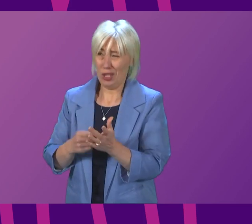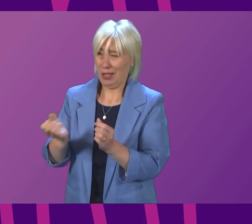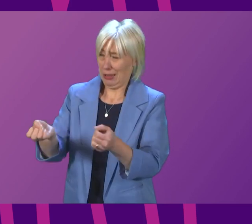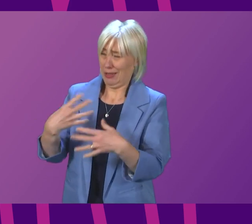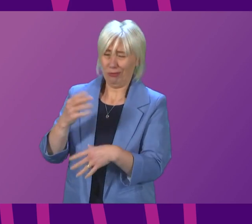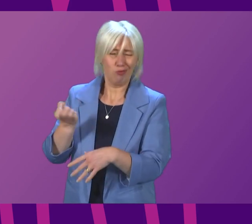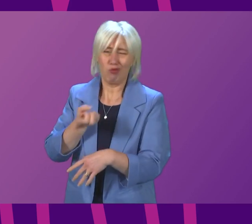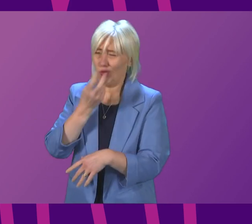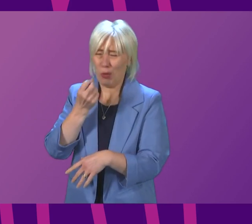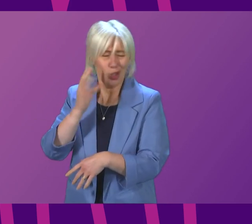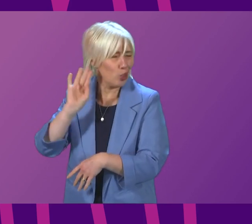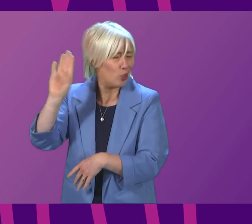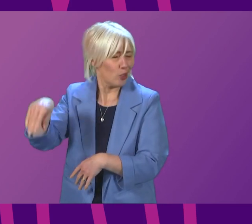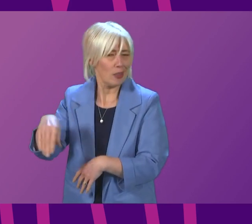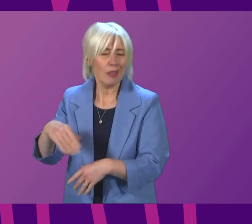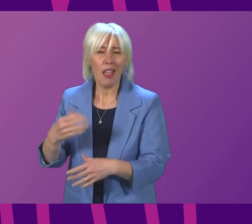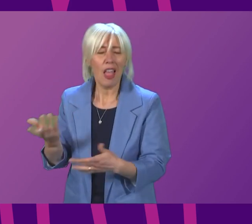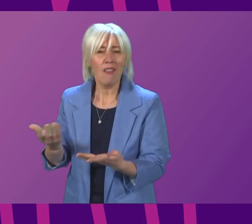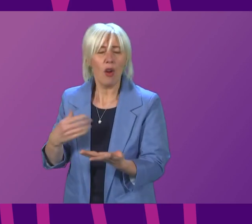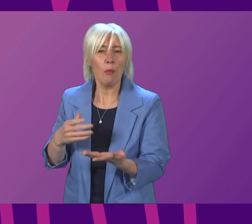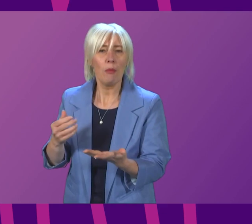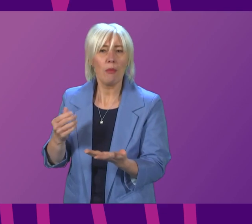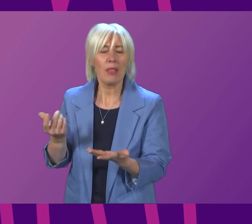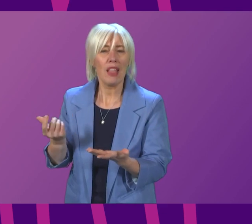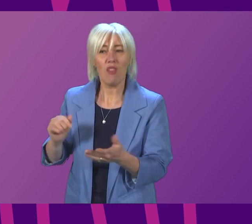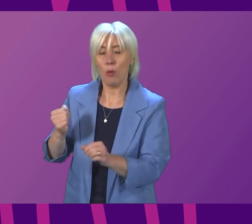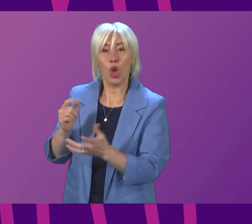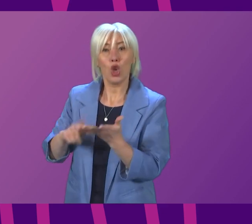We cannot give more money from the UK Government to Scottish businesses because we did not